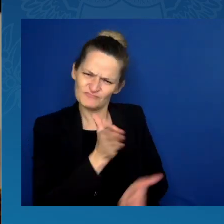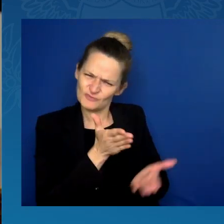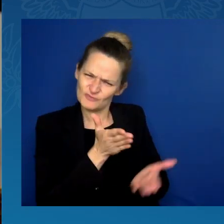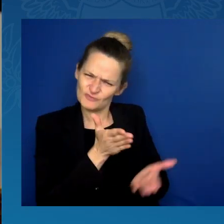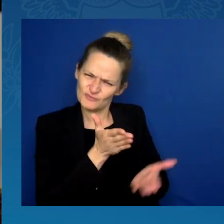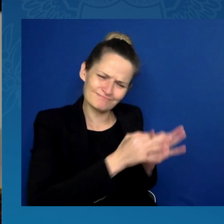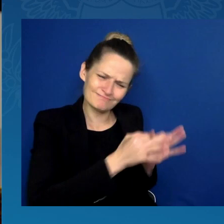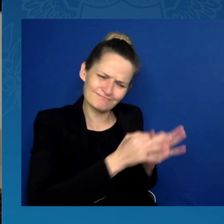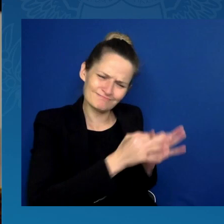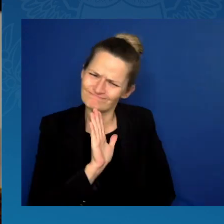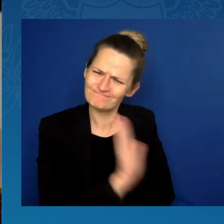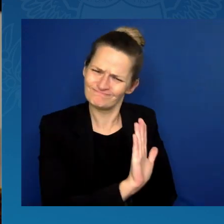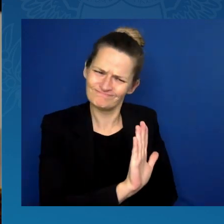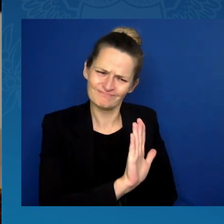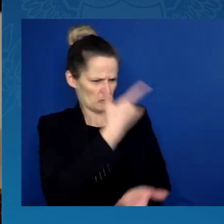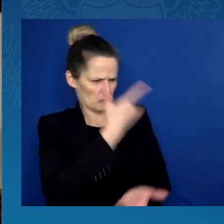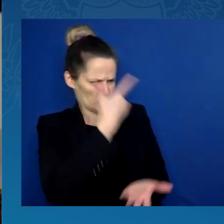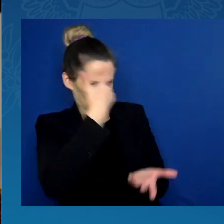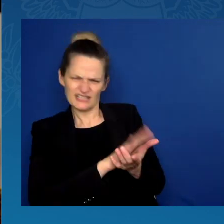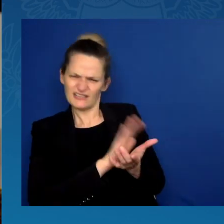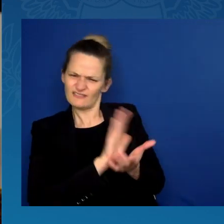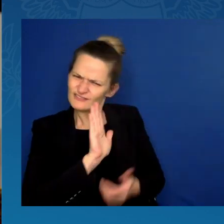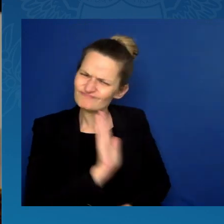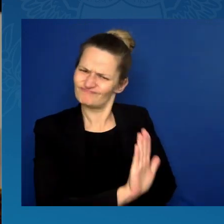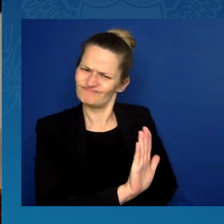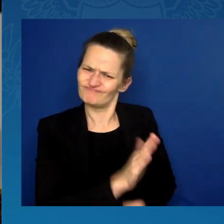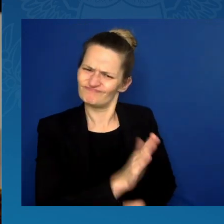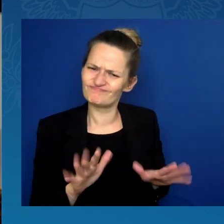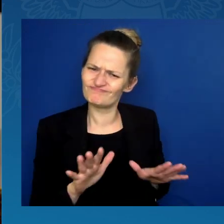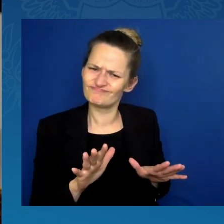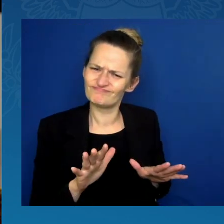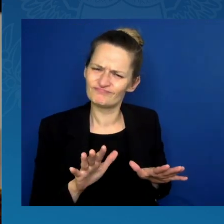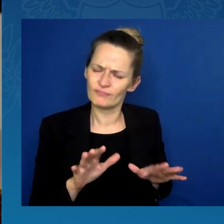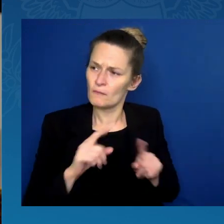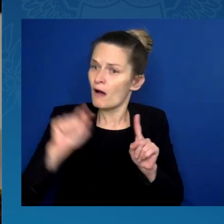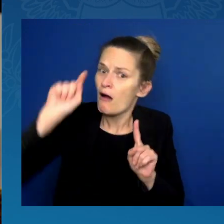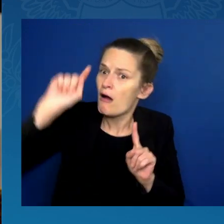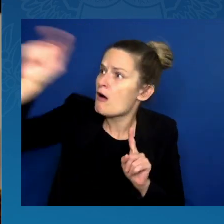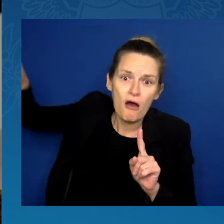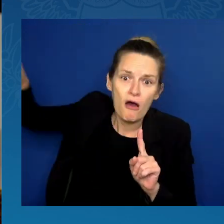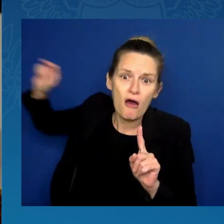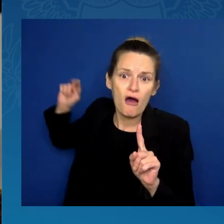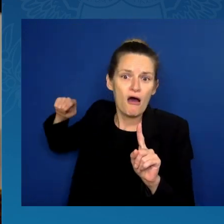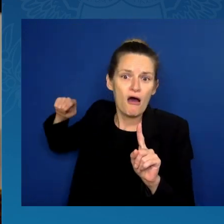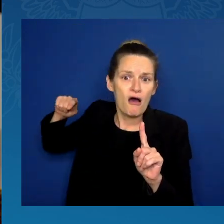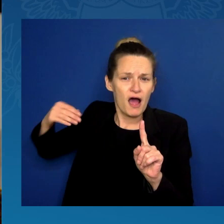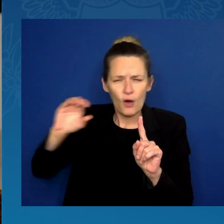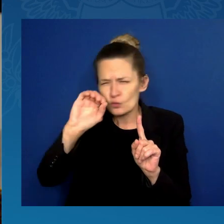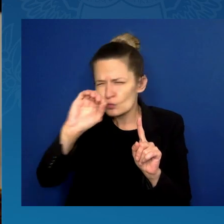But no one should have or be in a situation where the government is telling them